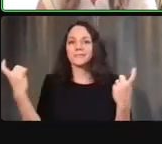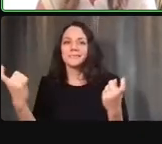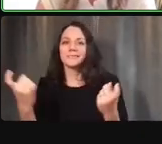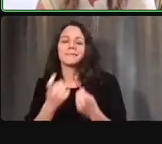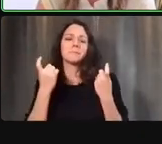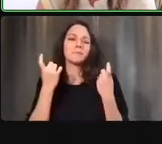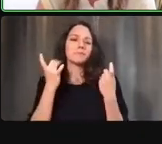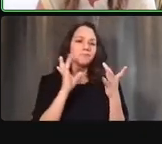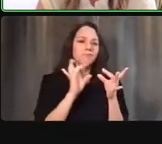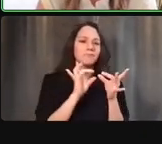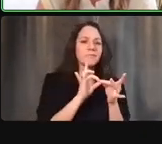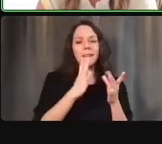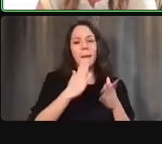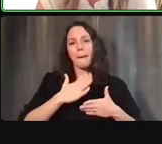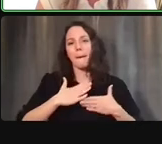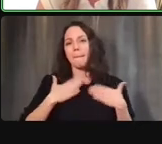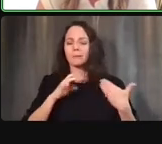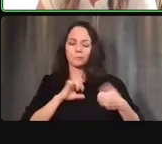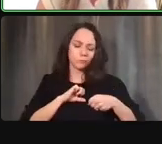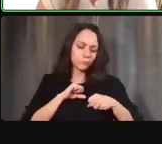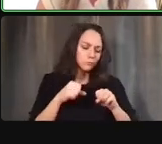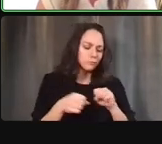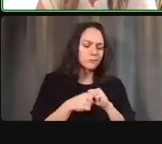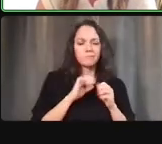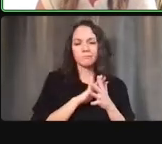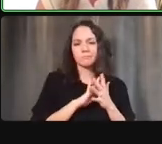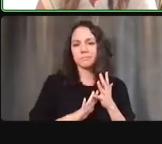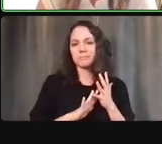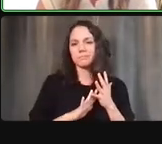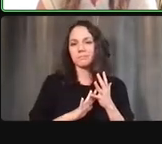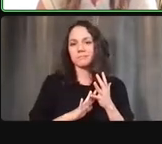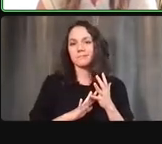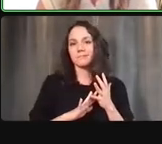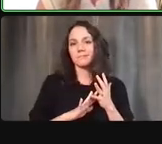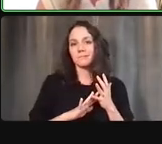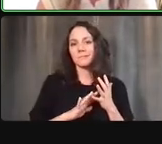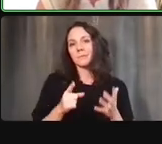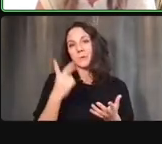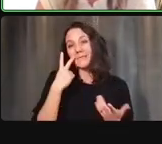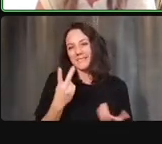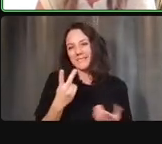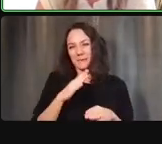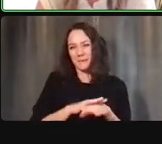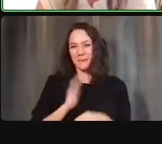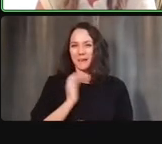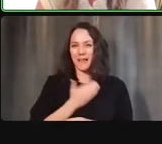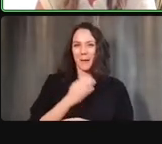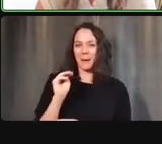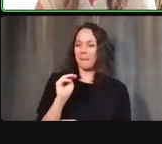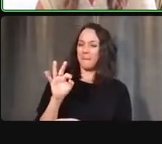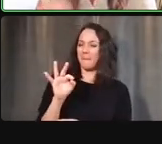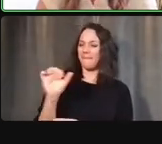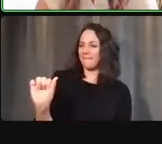And this is on our signature MFA Goldenrod.